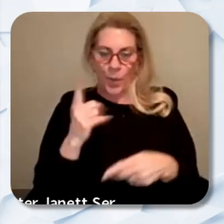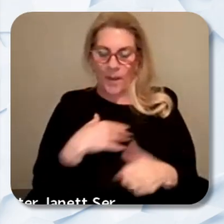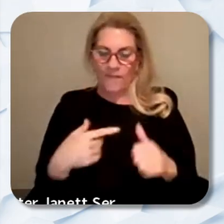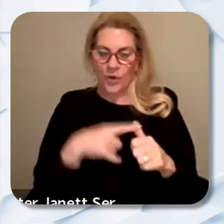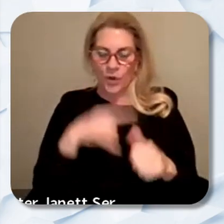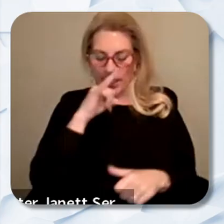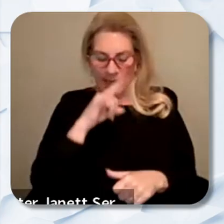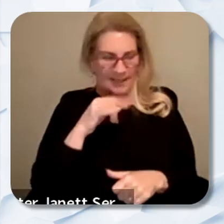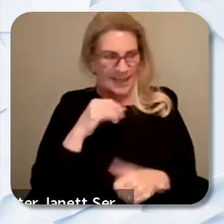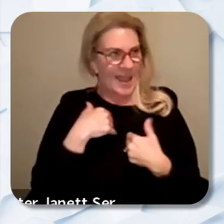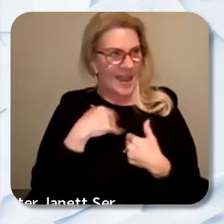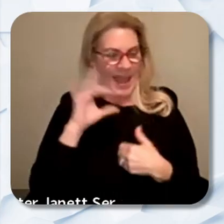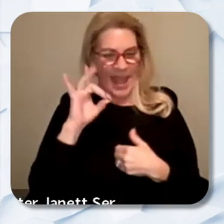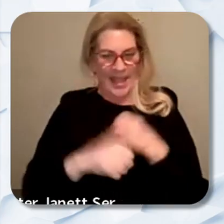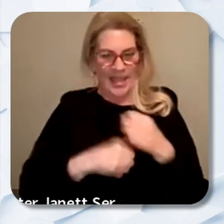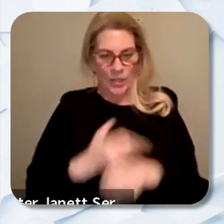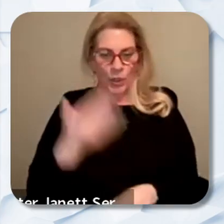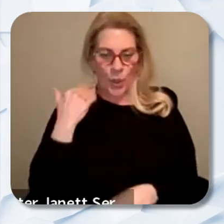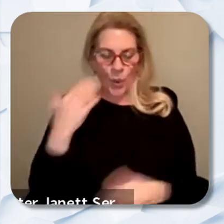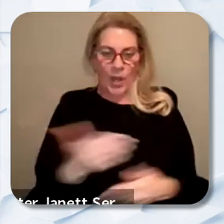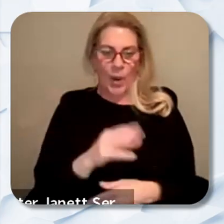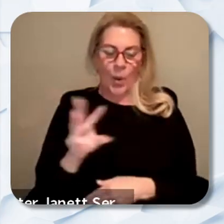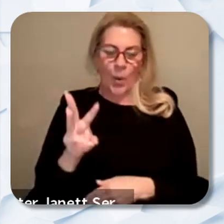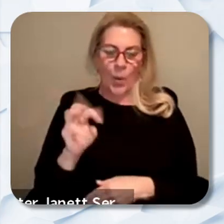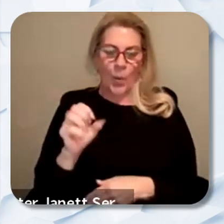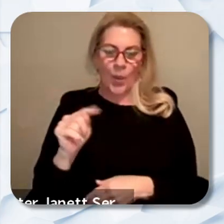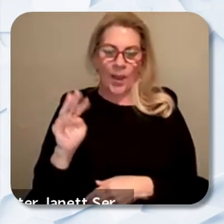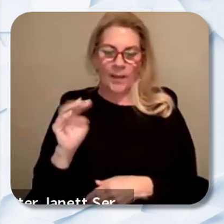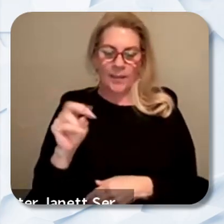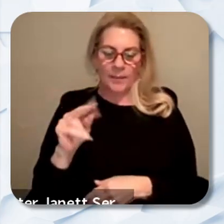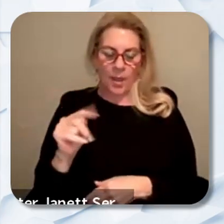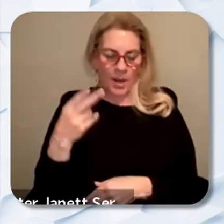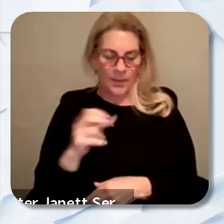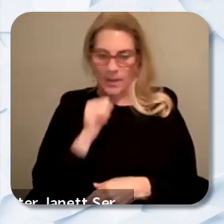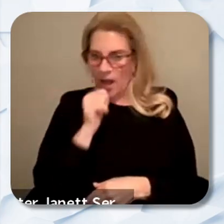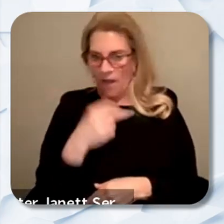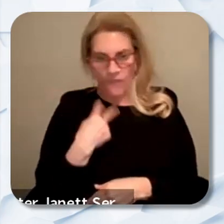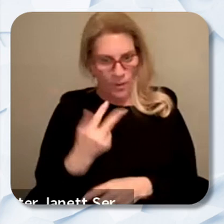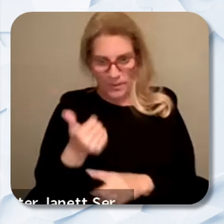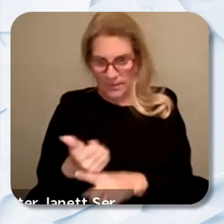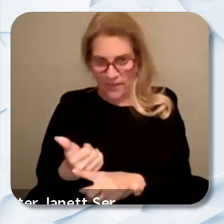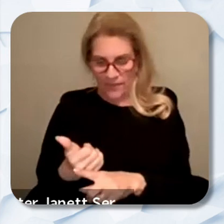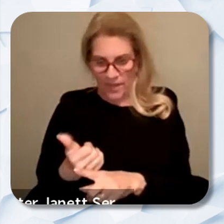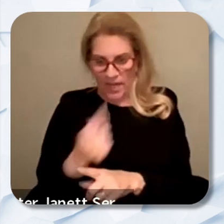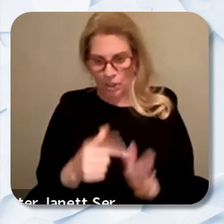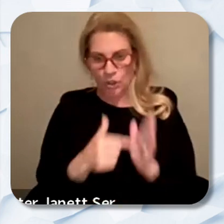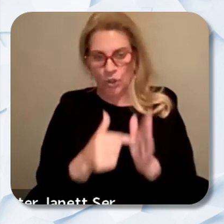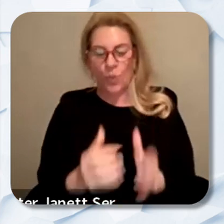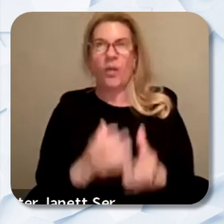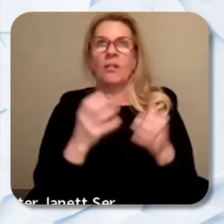I had about eight years ago here at Westmont and he was nonverbal and displayed a lot of